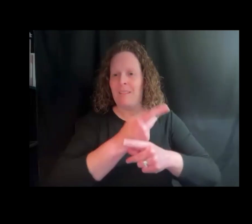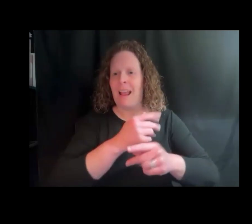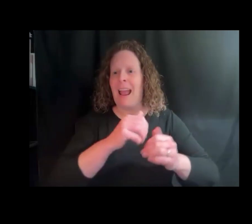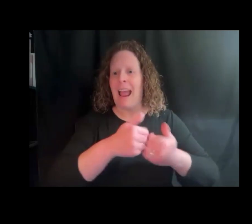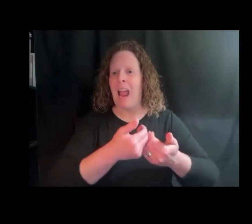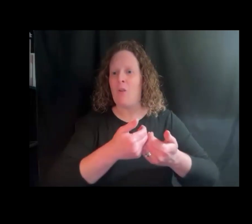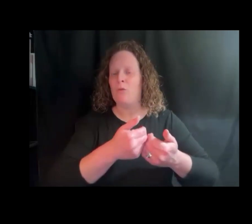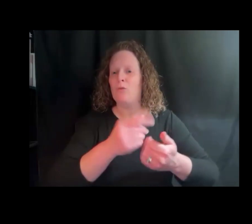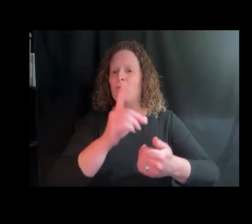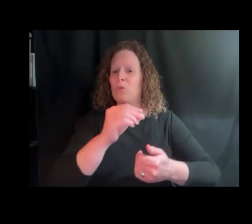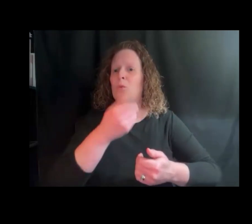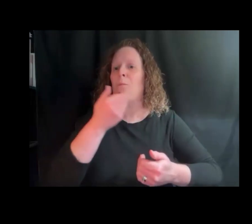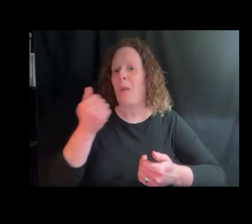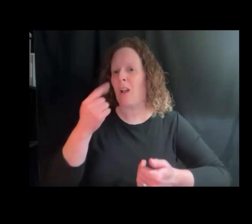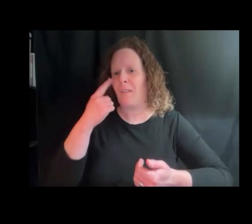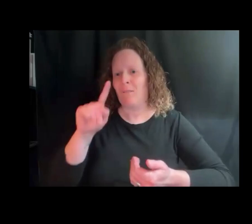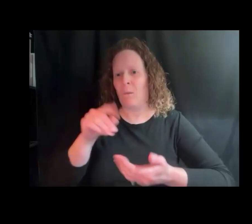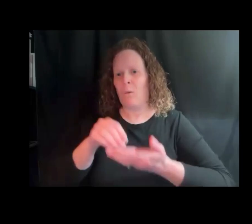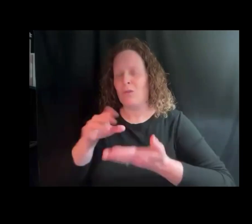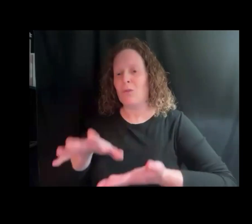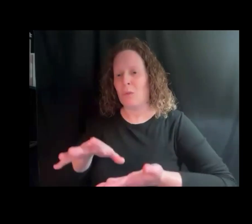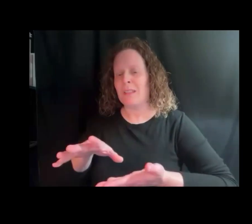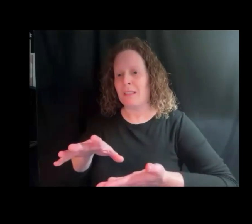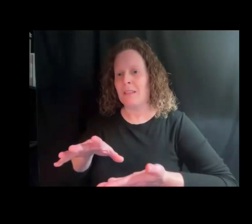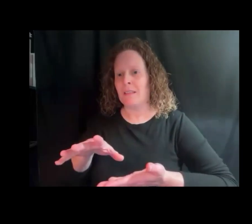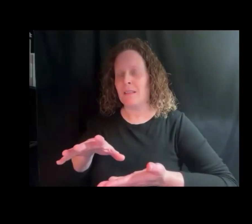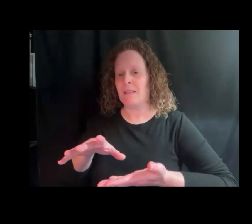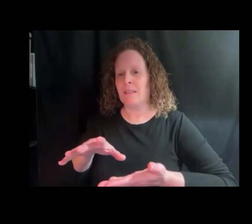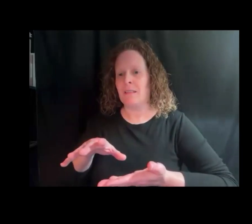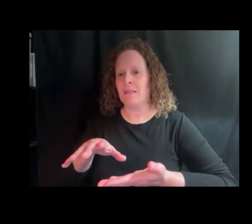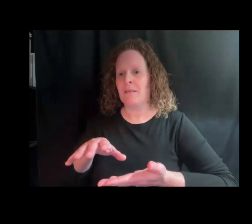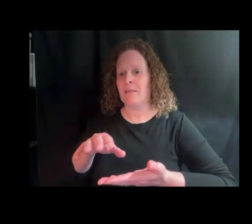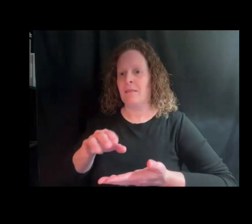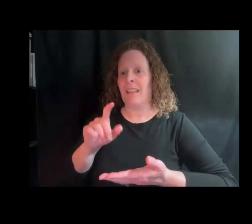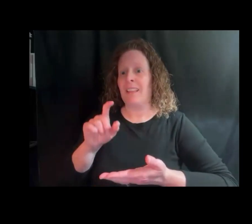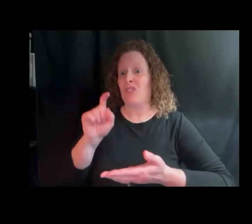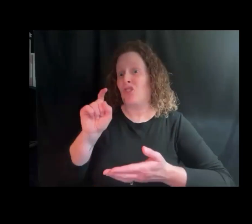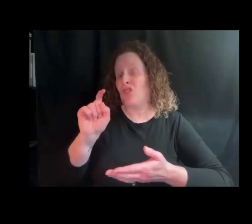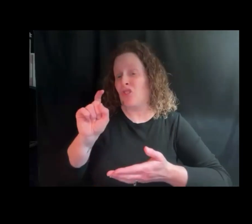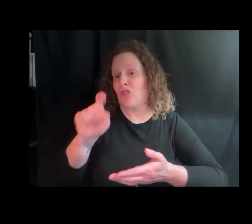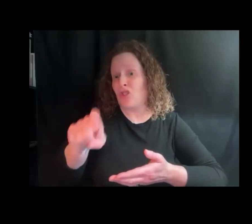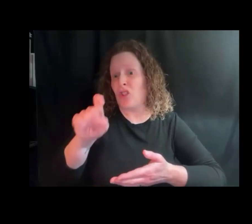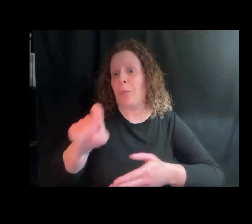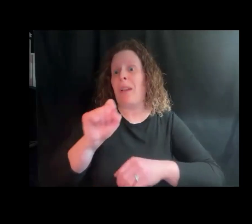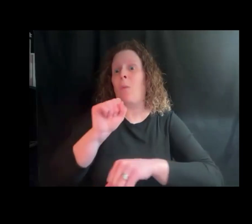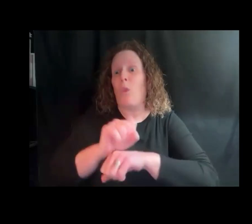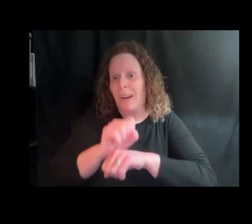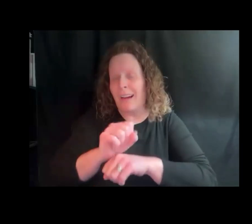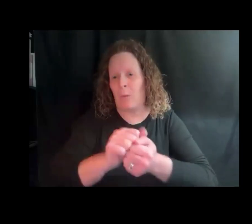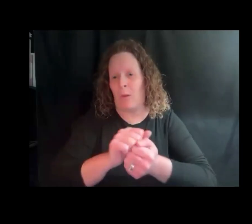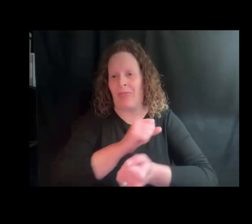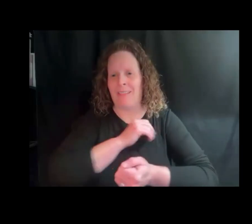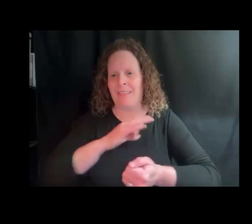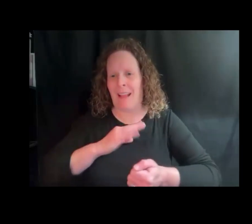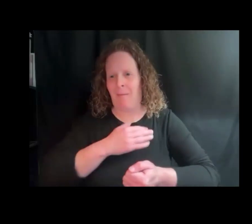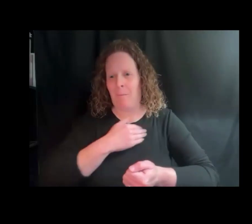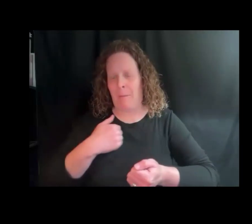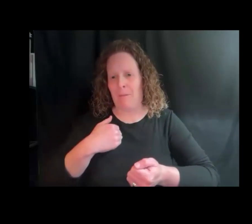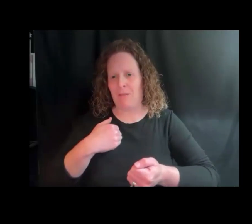is gonna be missing it right? So we need to figure out how to make sure that the delivery of the information is adequate so the interpreter